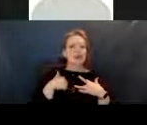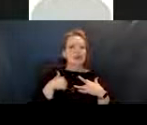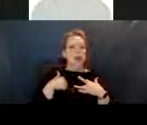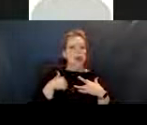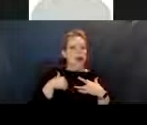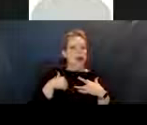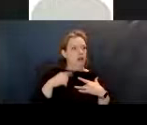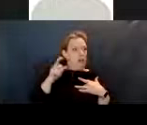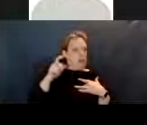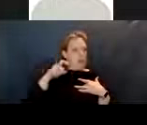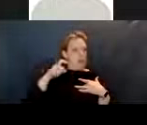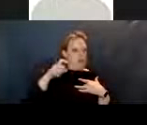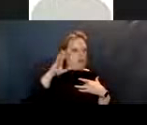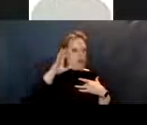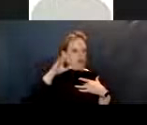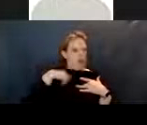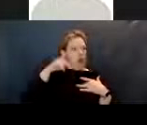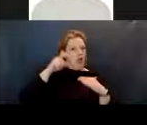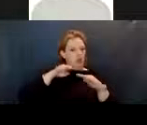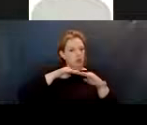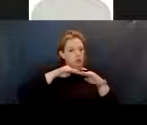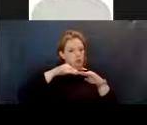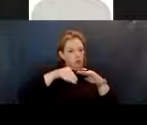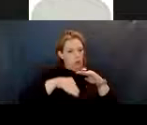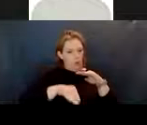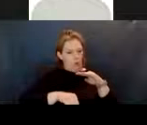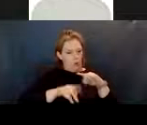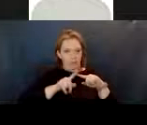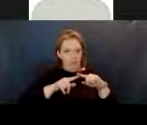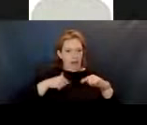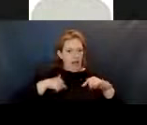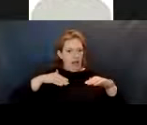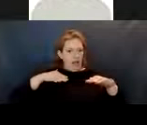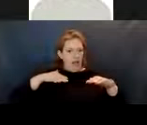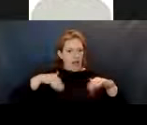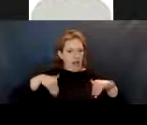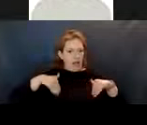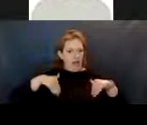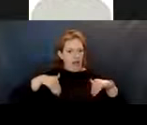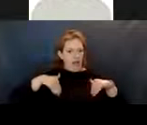I was looking for a portion of the descent that had me on a trail that hung off the right